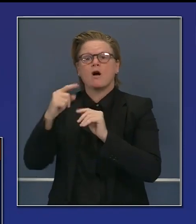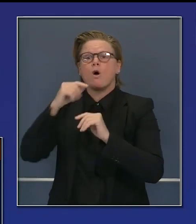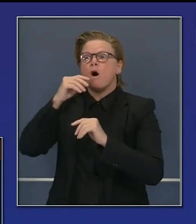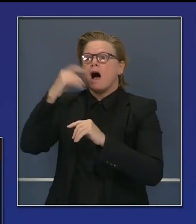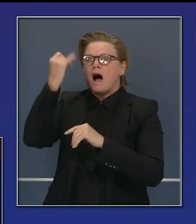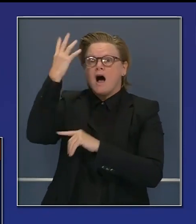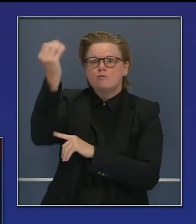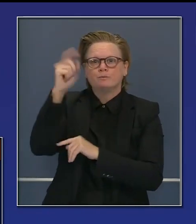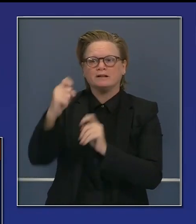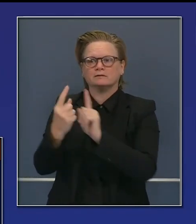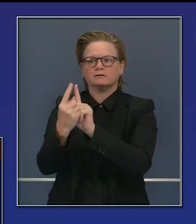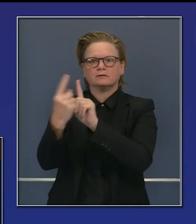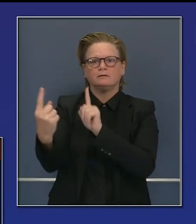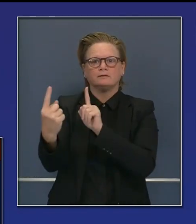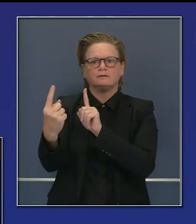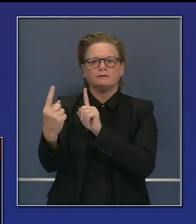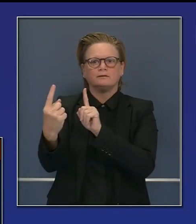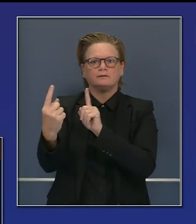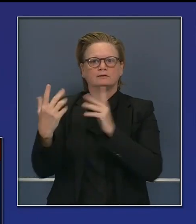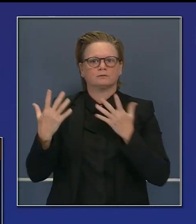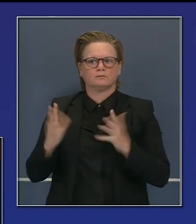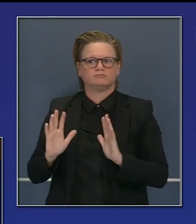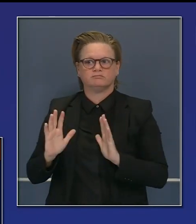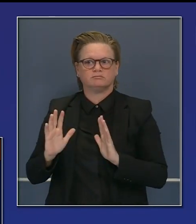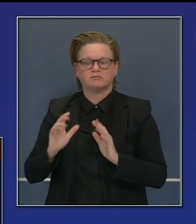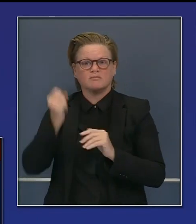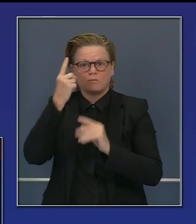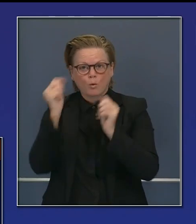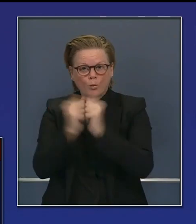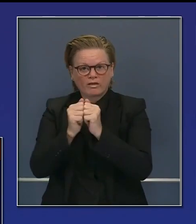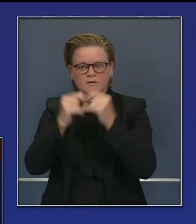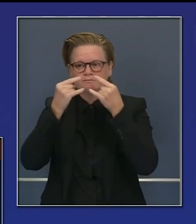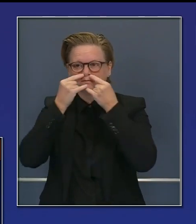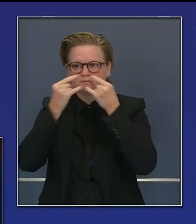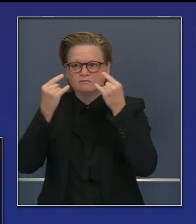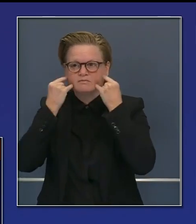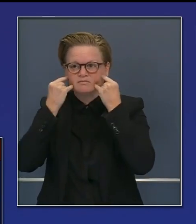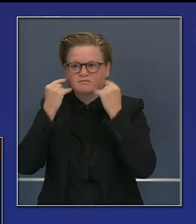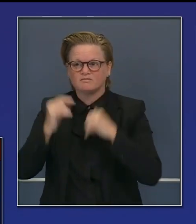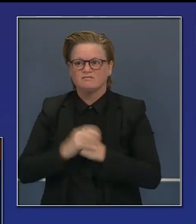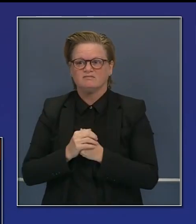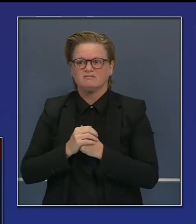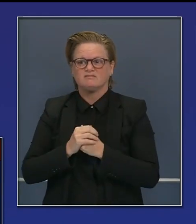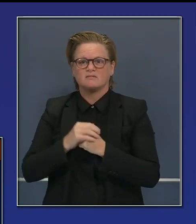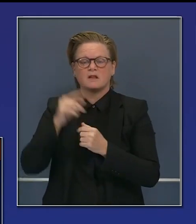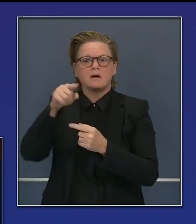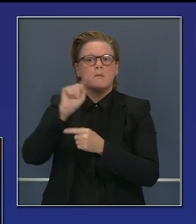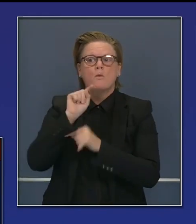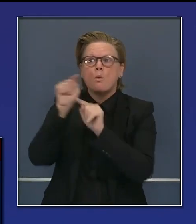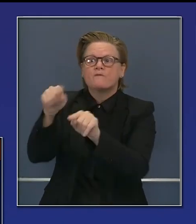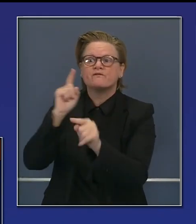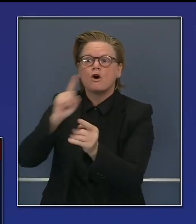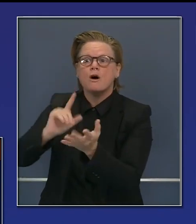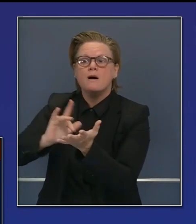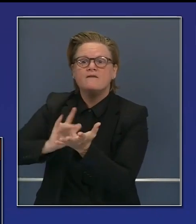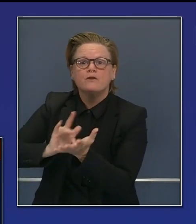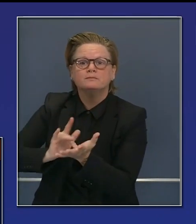TO DO WHAT YOU CAN TO KEEP MOST OF YOUR ACTIVITIES OUTSIDE. AND OF COURSE, ALWAYS MOST